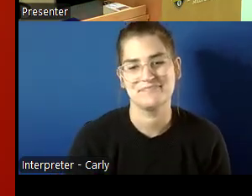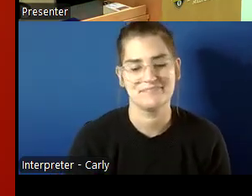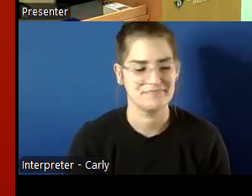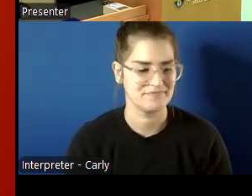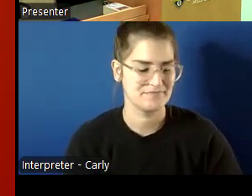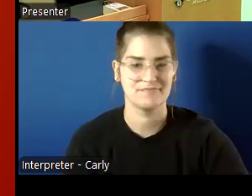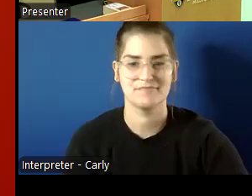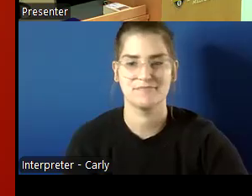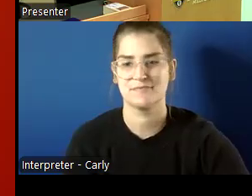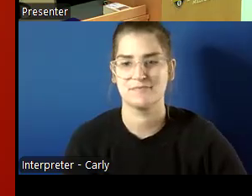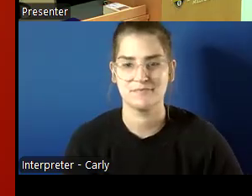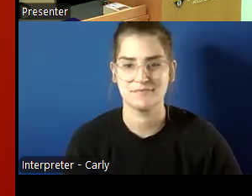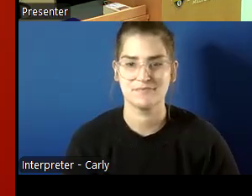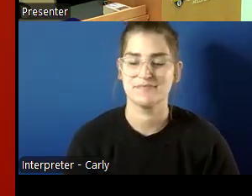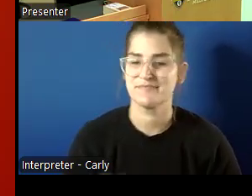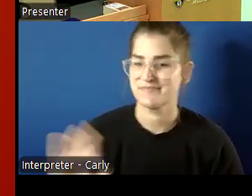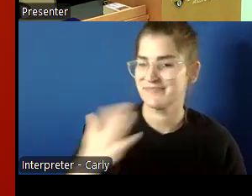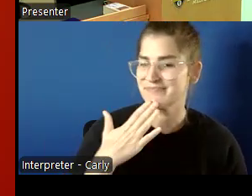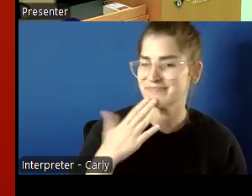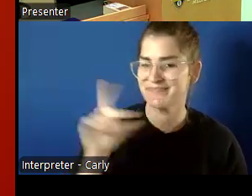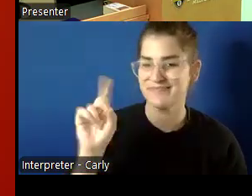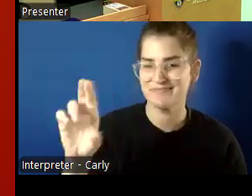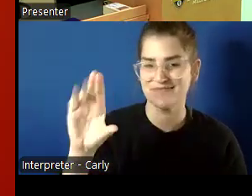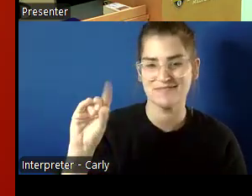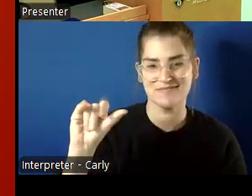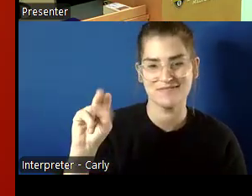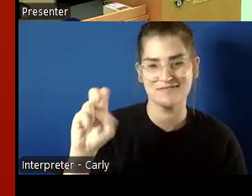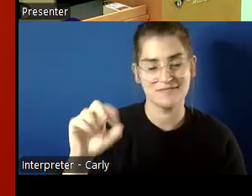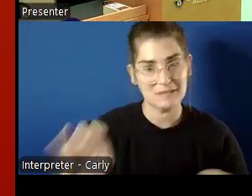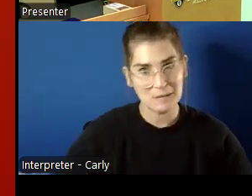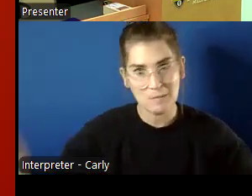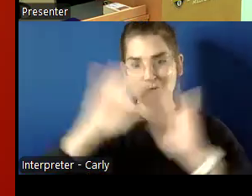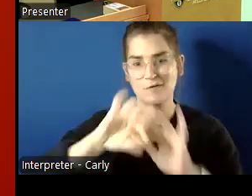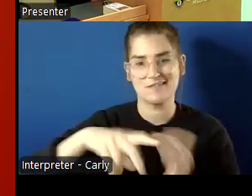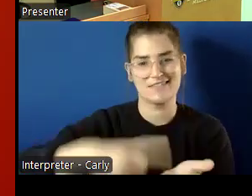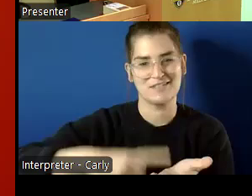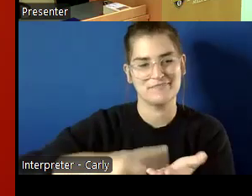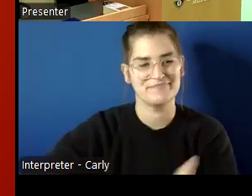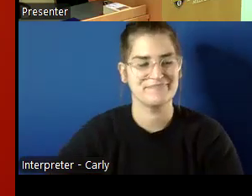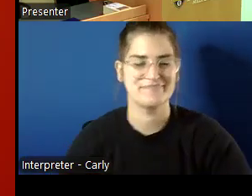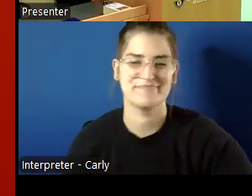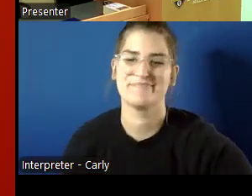Well, let's thank Dr. Collins for this very important conversation.